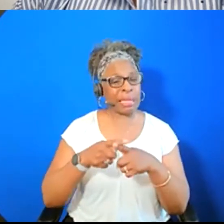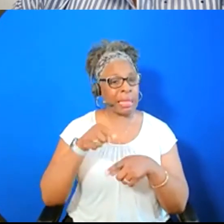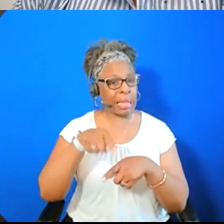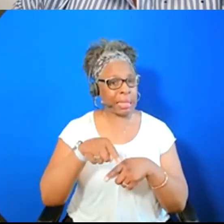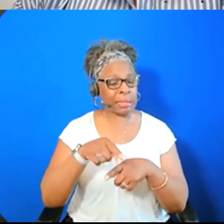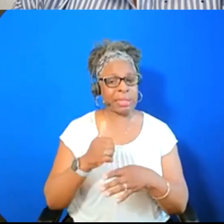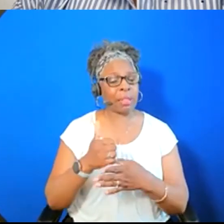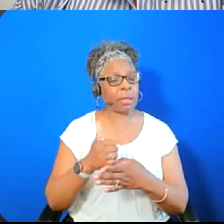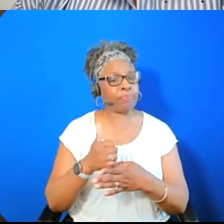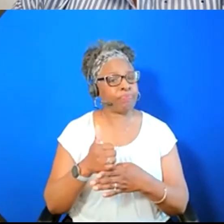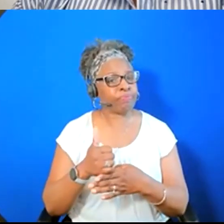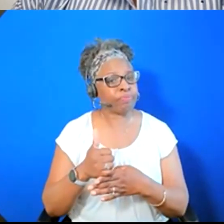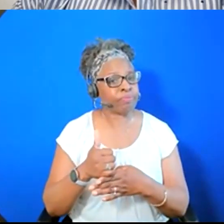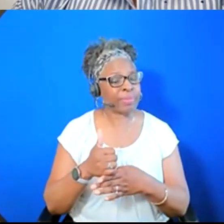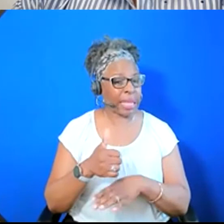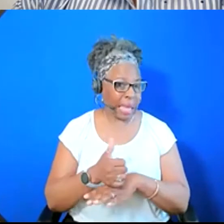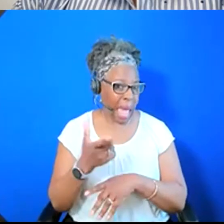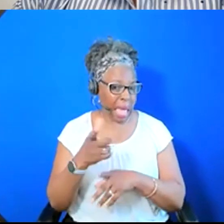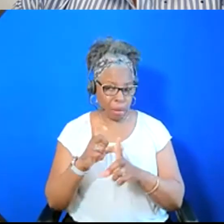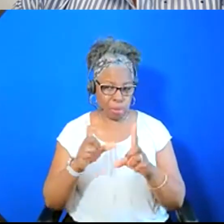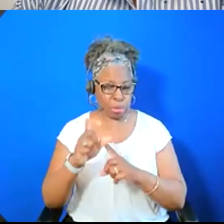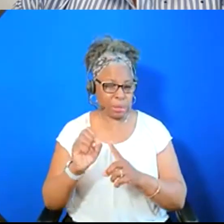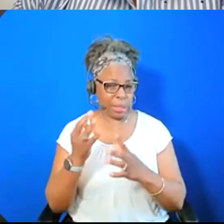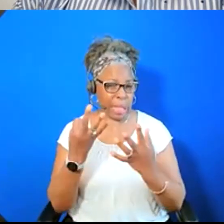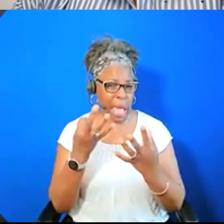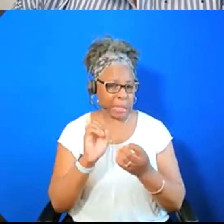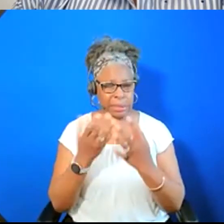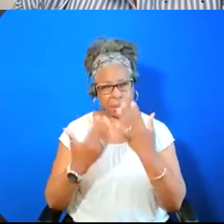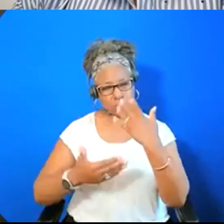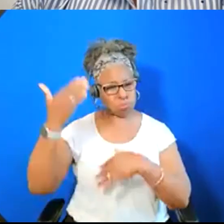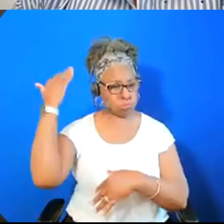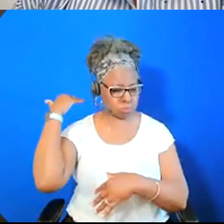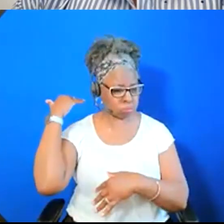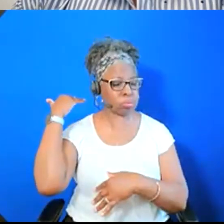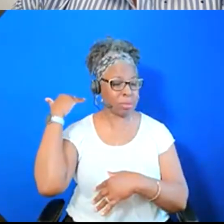And we were living through the AIDS crisis, why would want to play that but it was very beautiful,